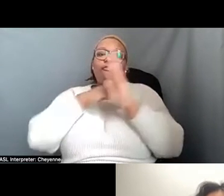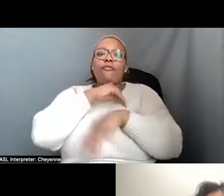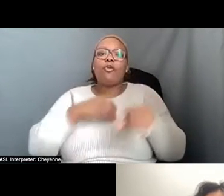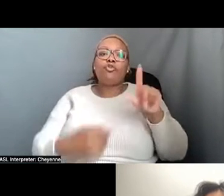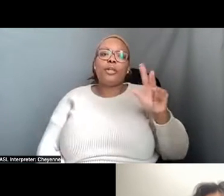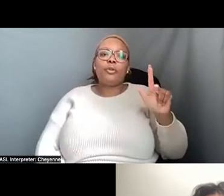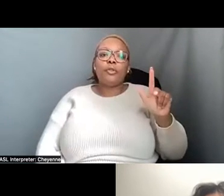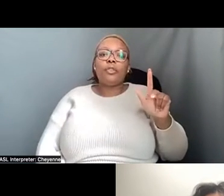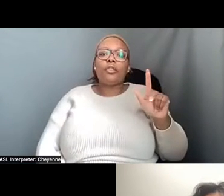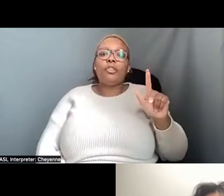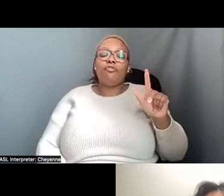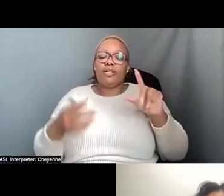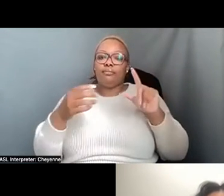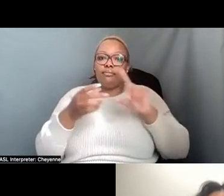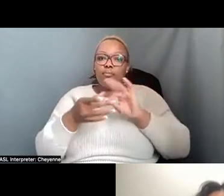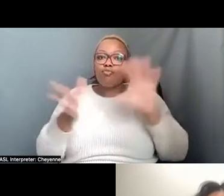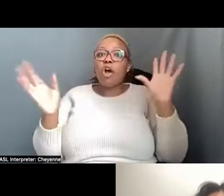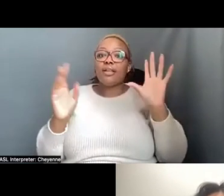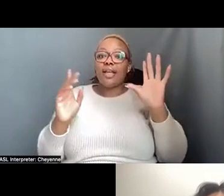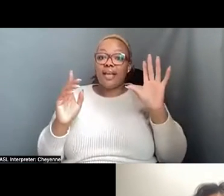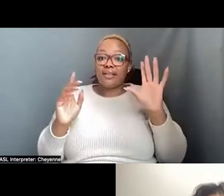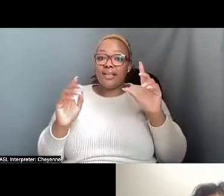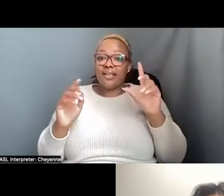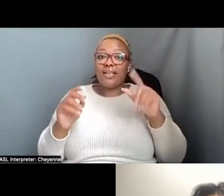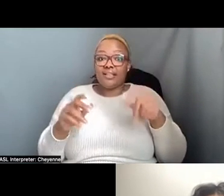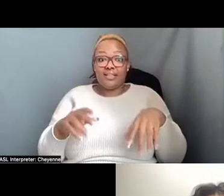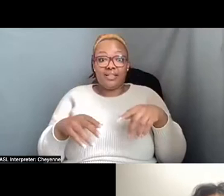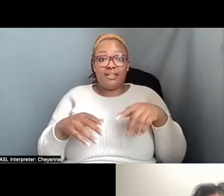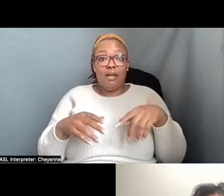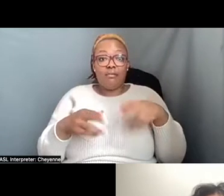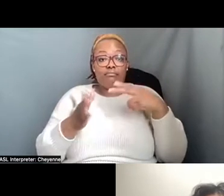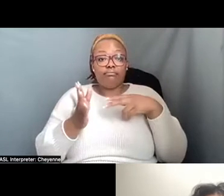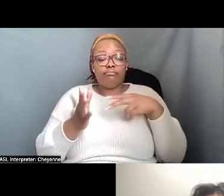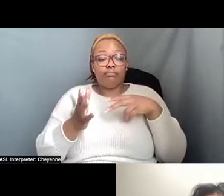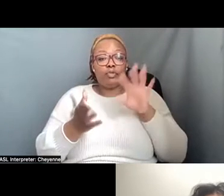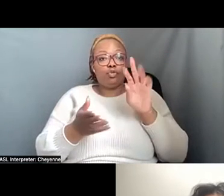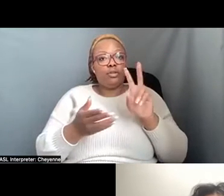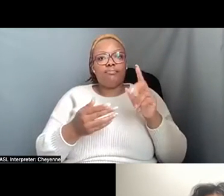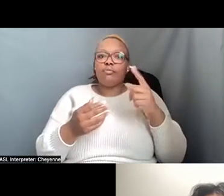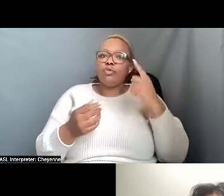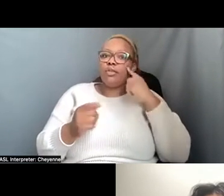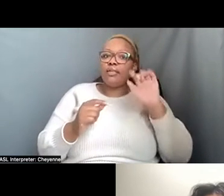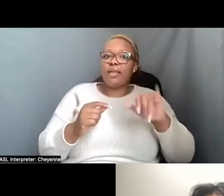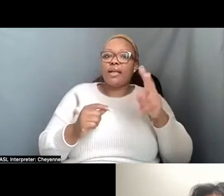Would that count as two completed projects? Yes, it would.